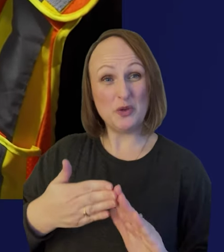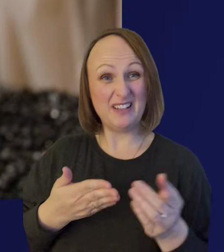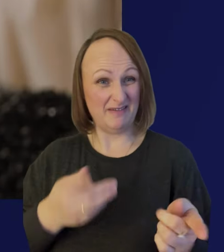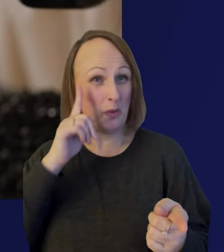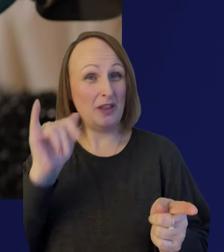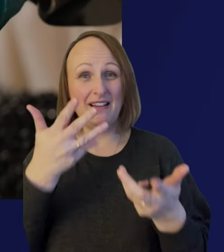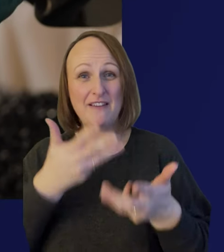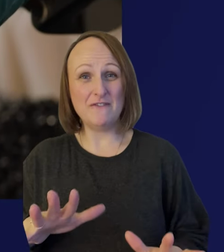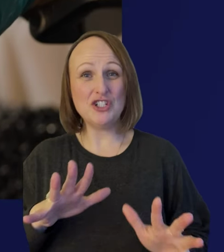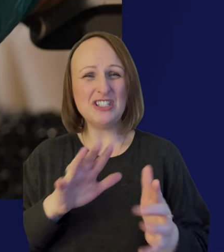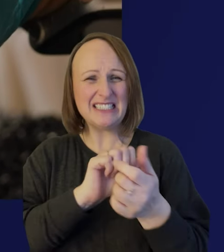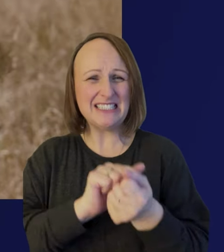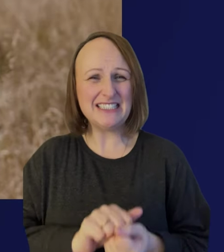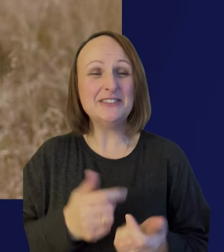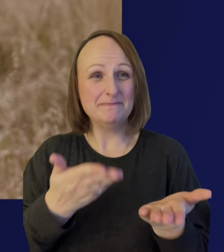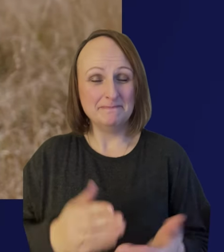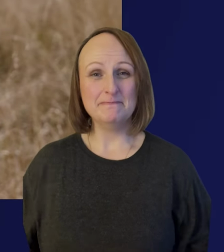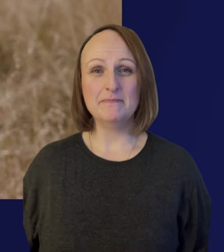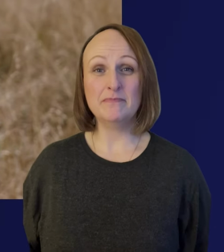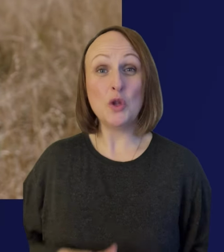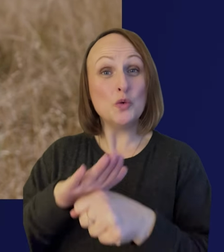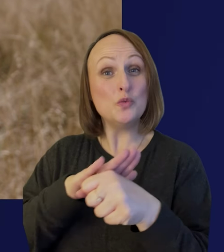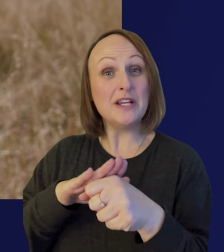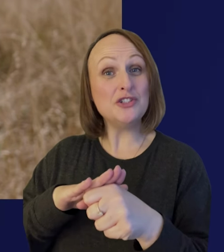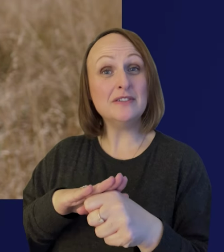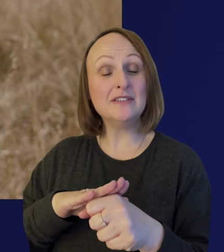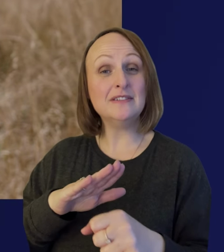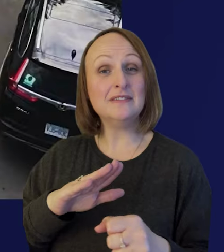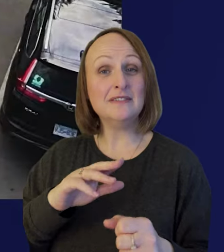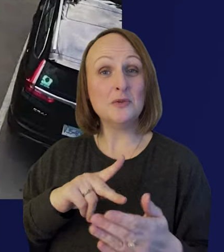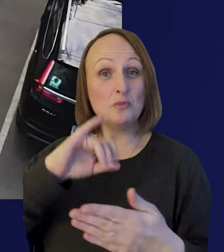(AVERY): Some of the regional projects that we've been most excited to see are around both reuse and repair.